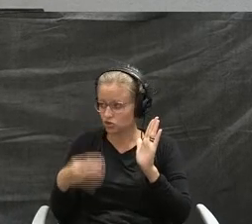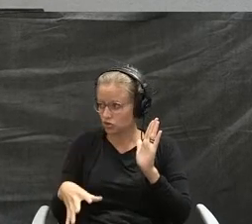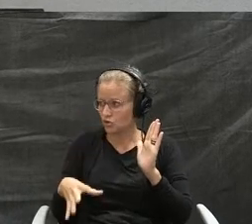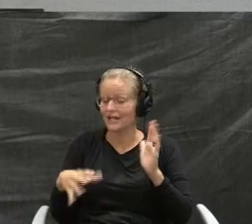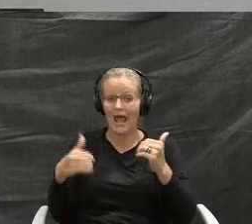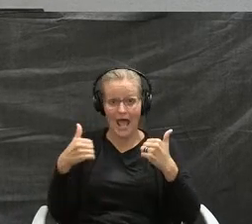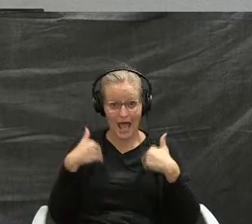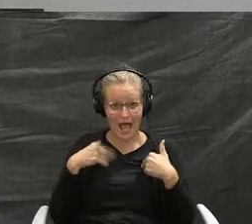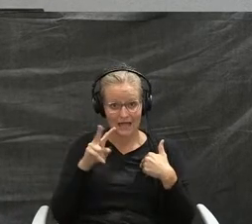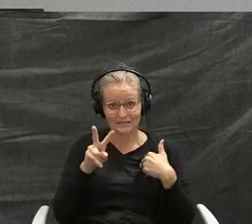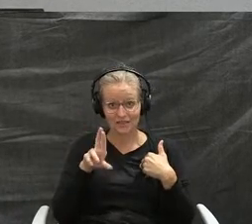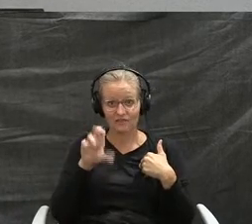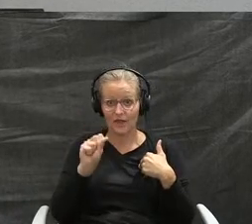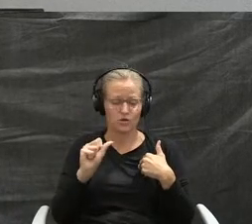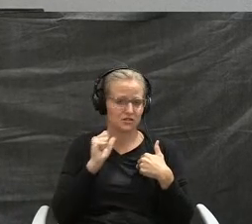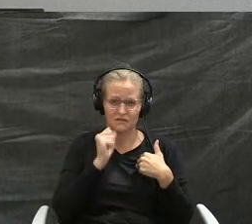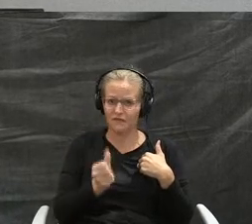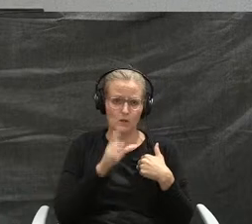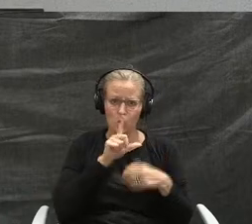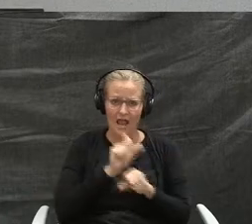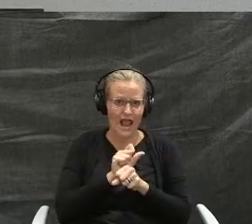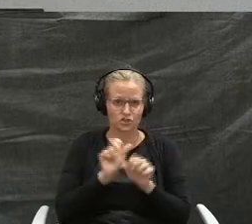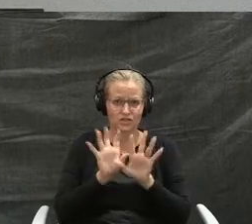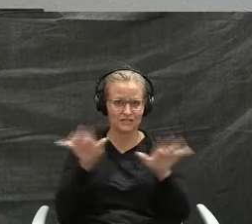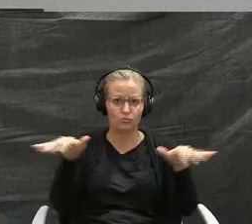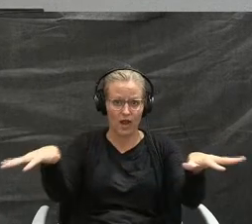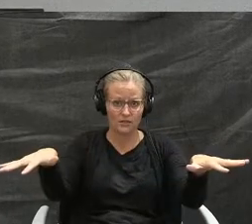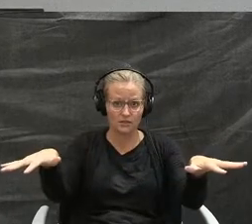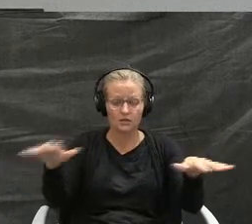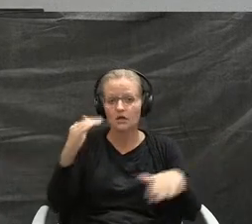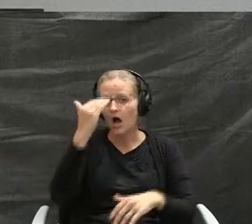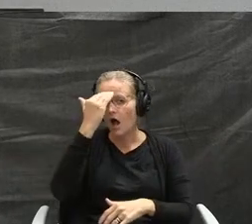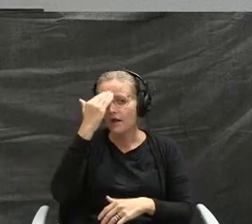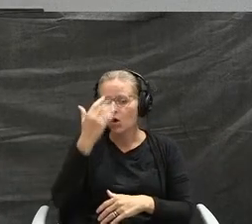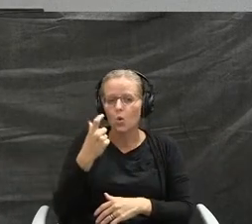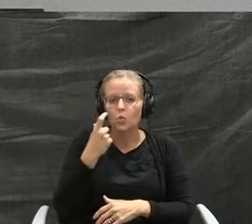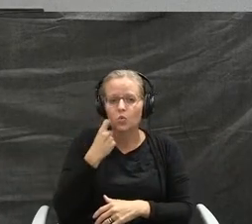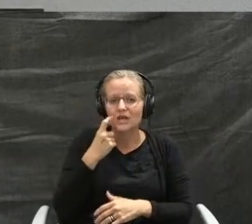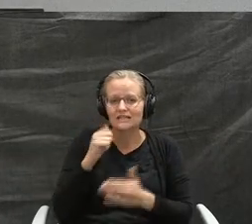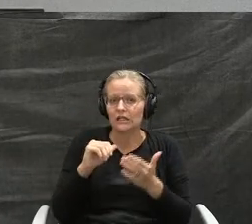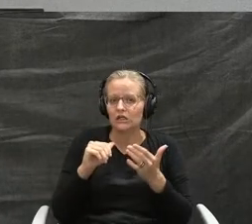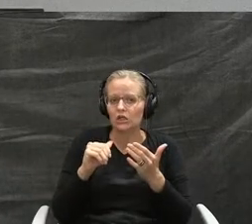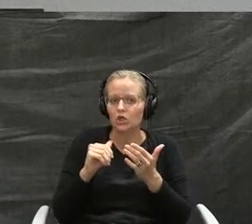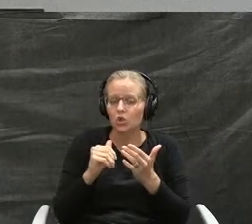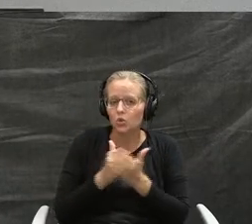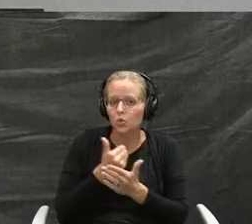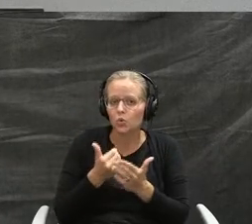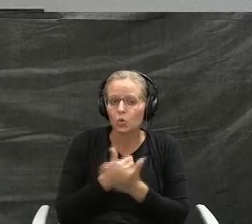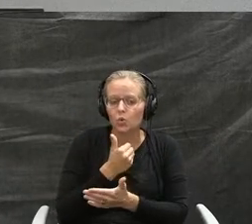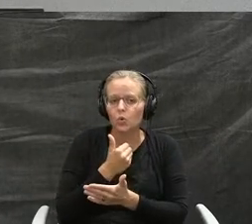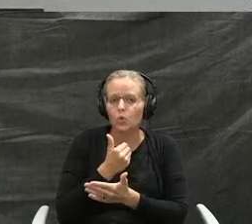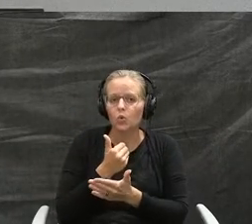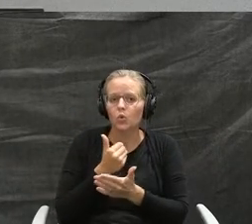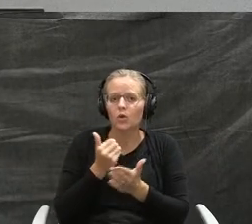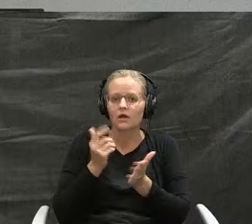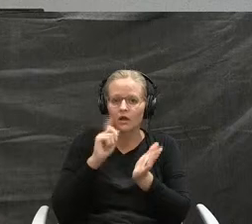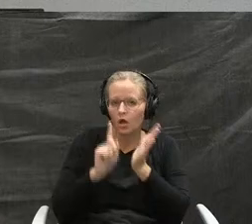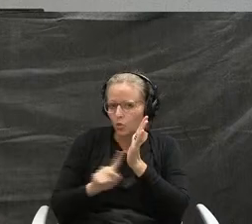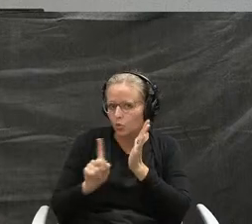I know there's a recent new argument to the contrary, but that information is just